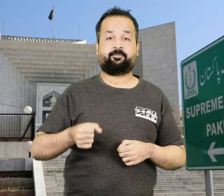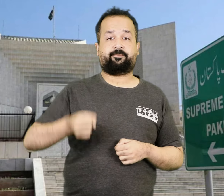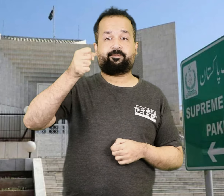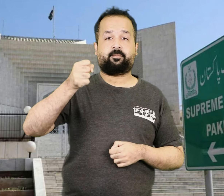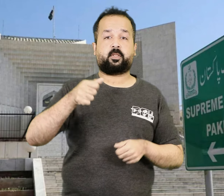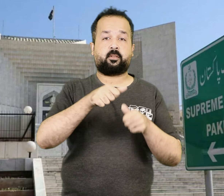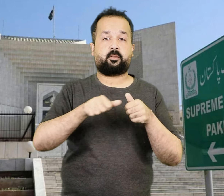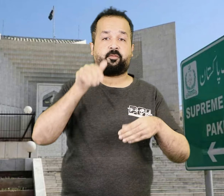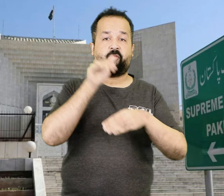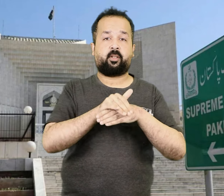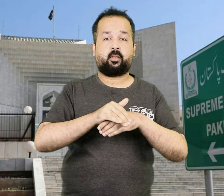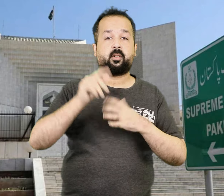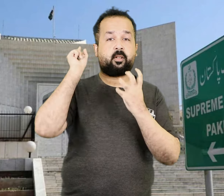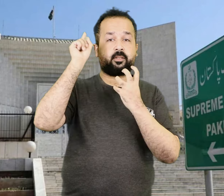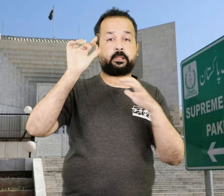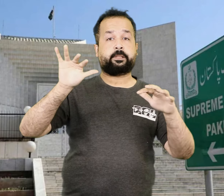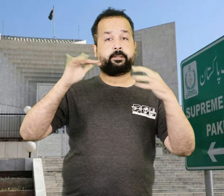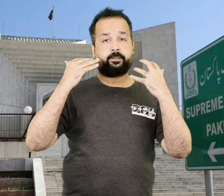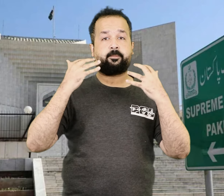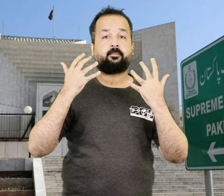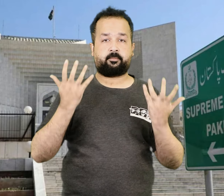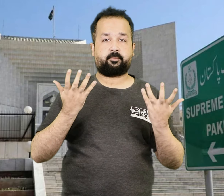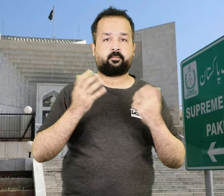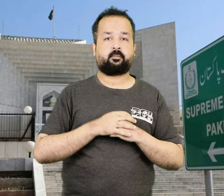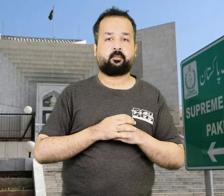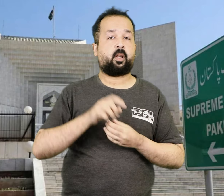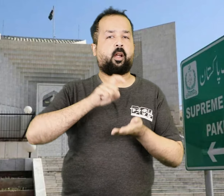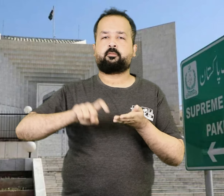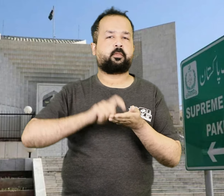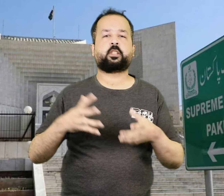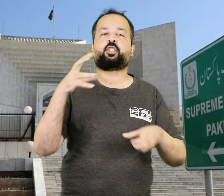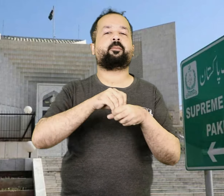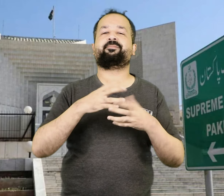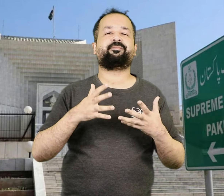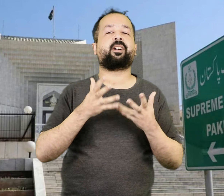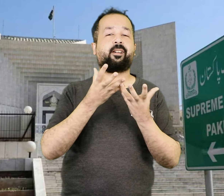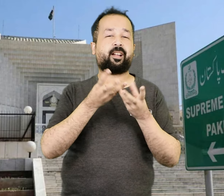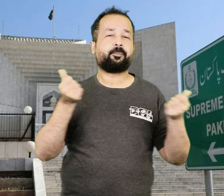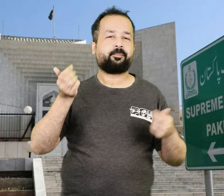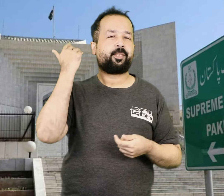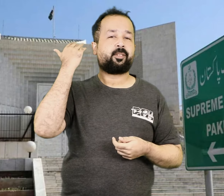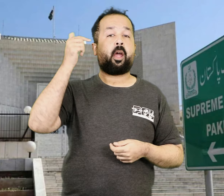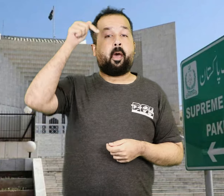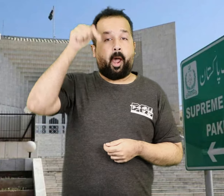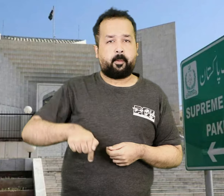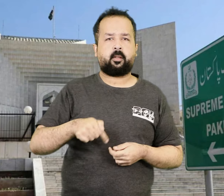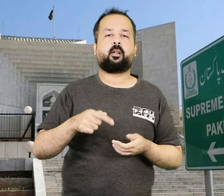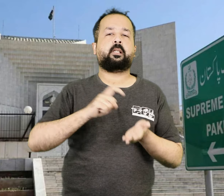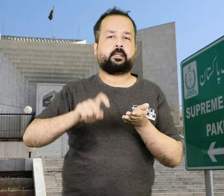The Supreme Court eliminated the lifetime disqualification of politicians.